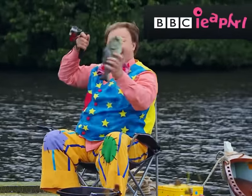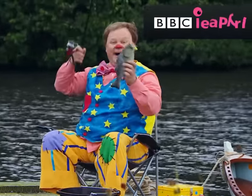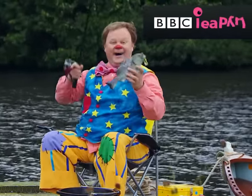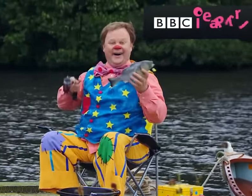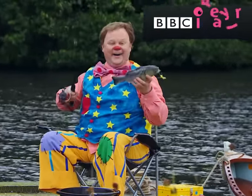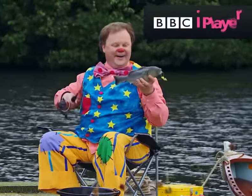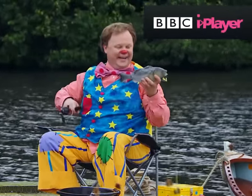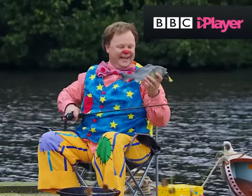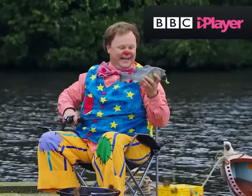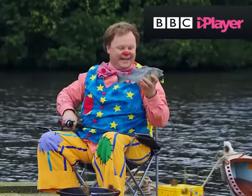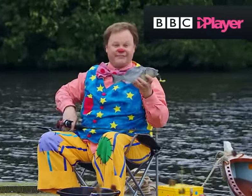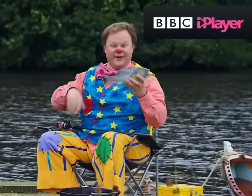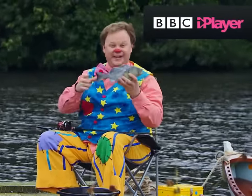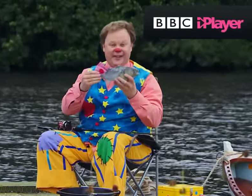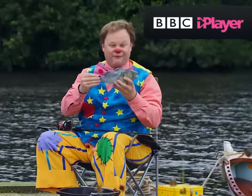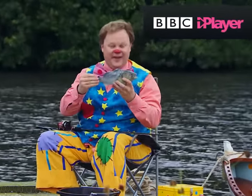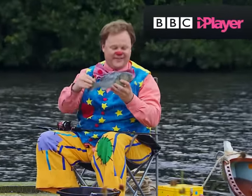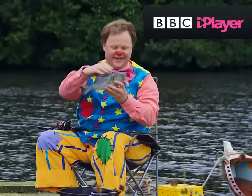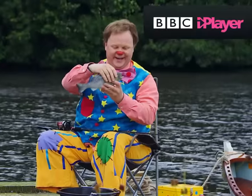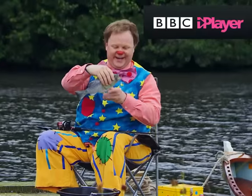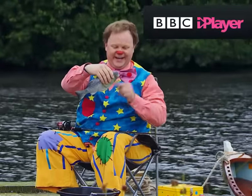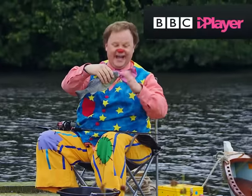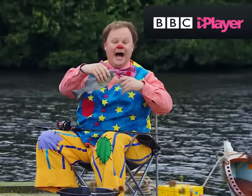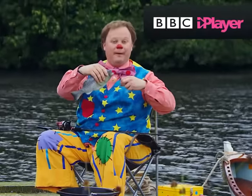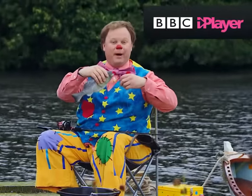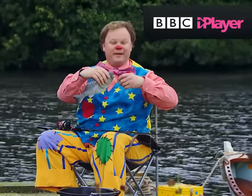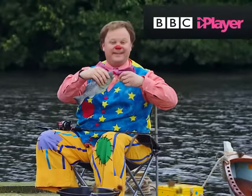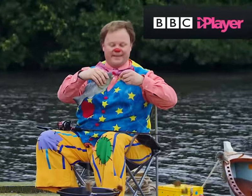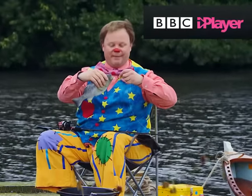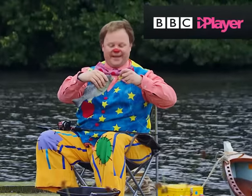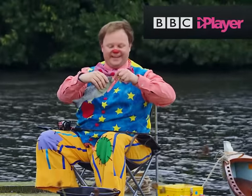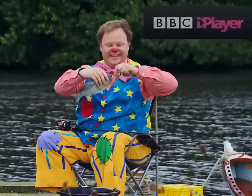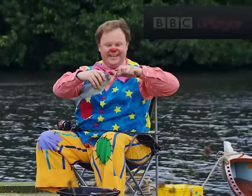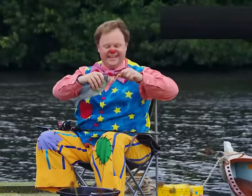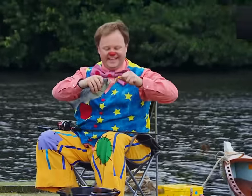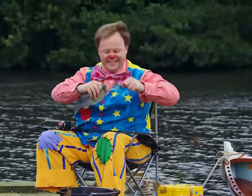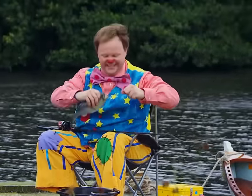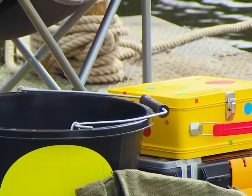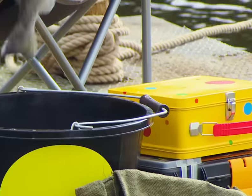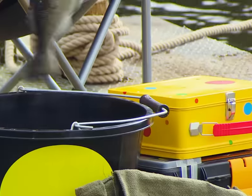oh look i've caught another fish i'll pop it into the bucket